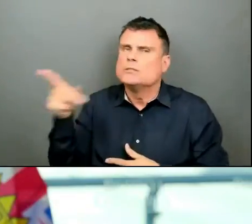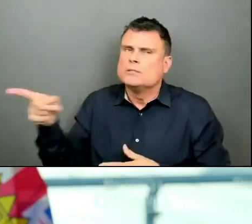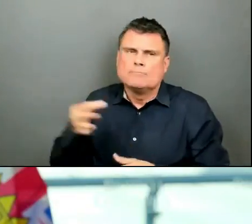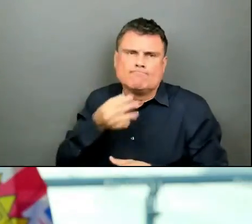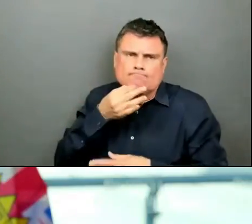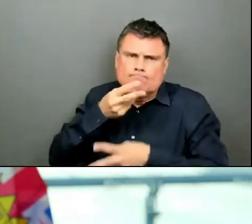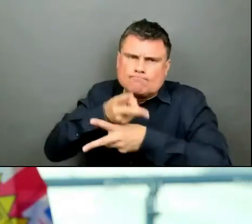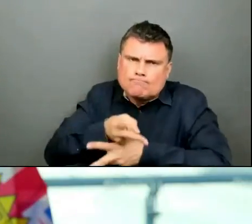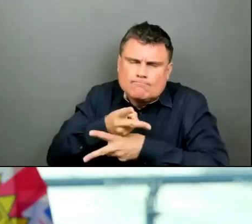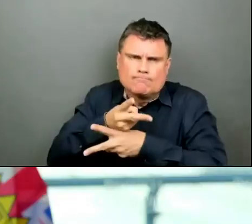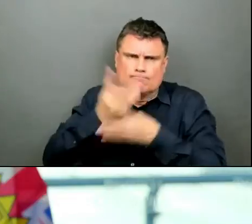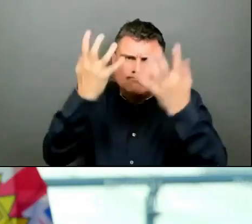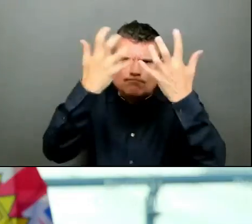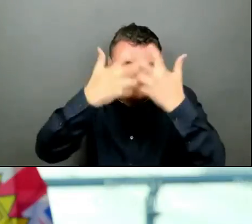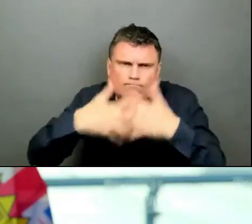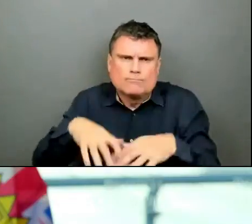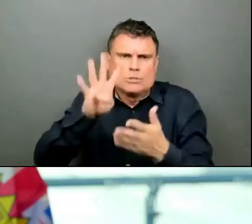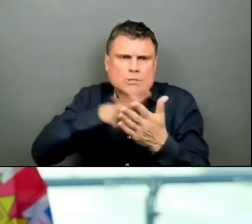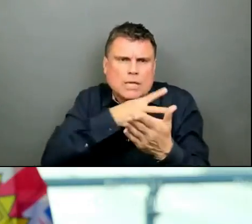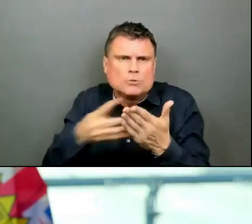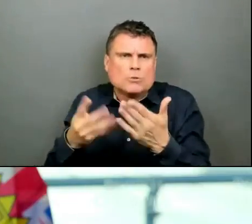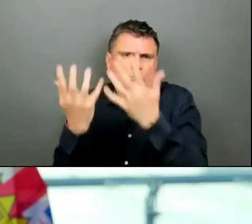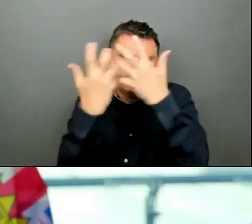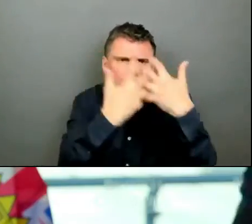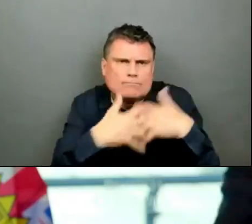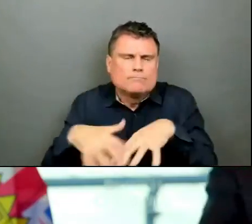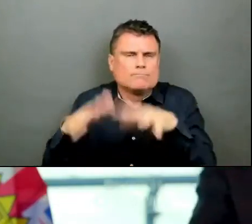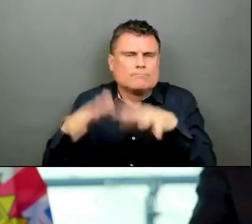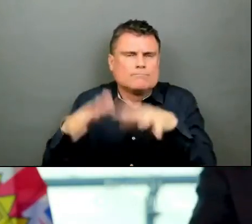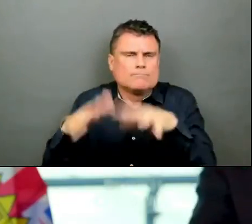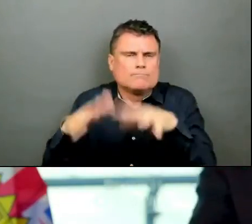together.